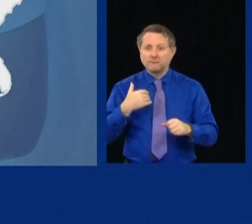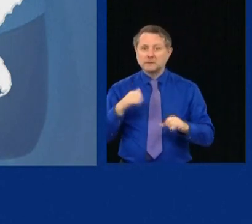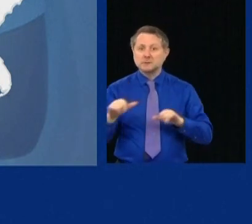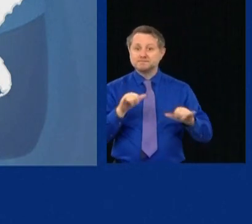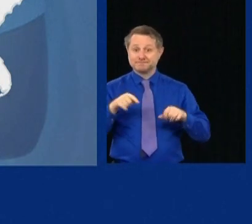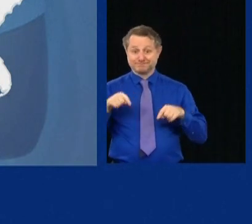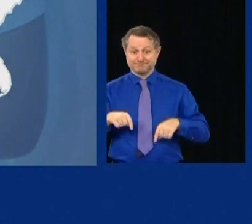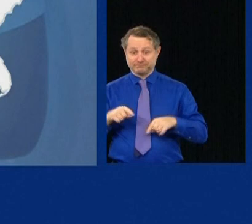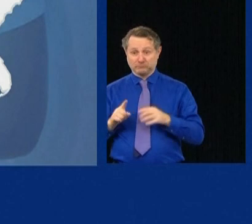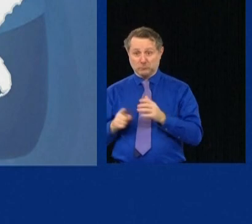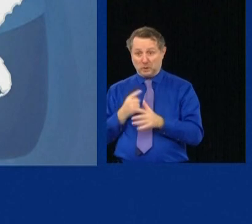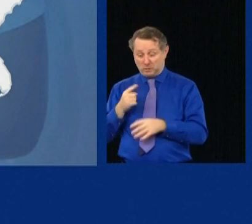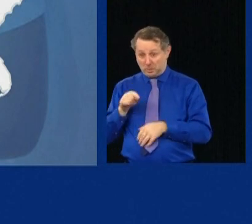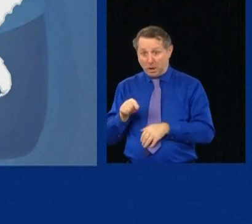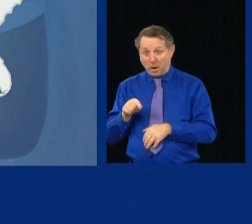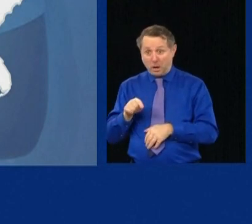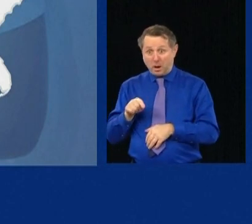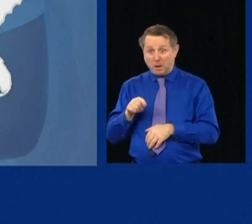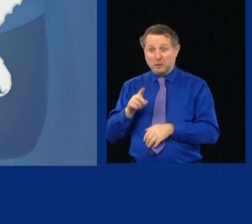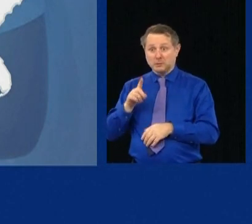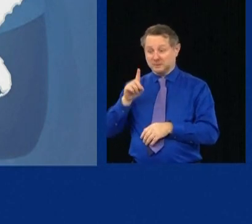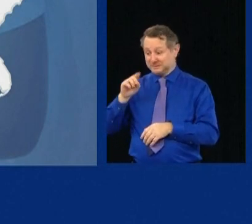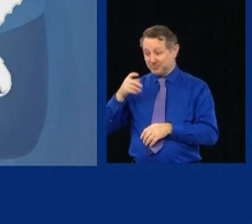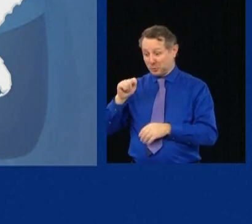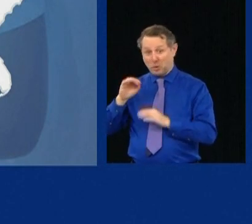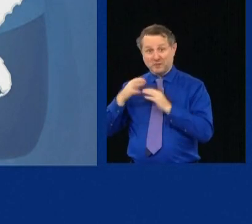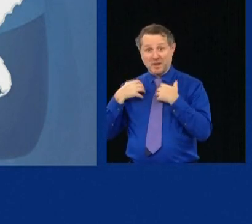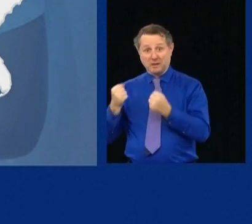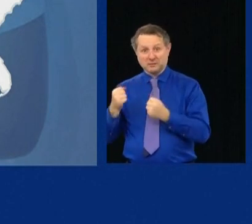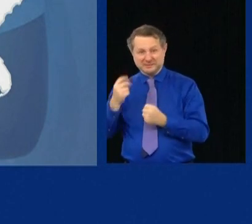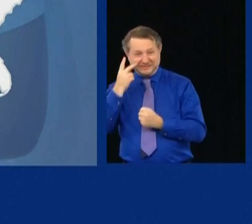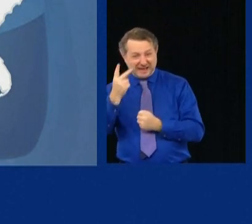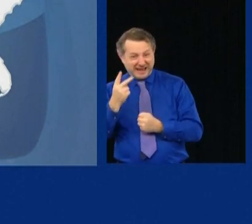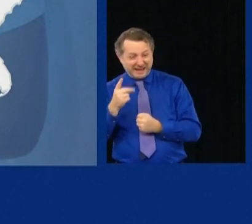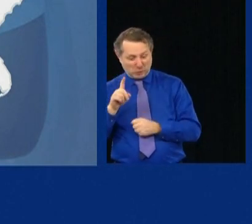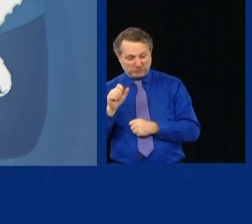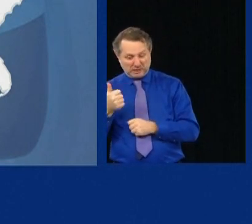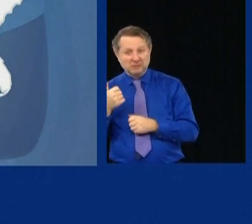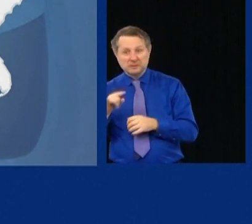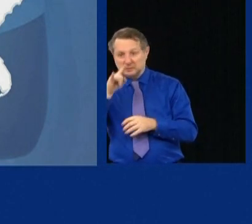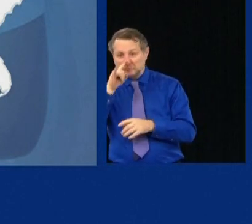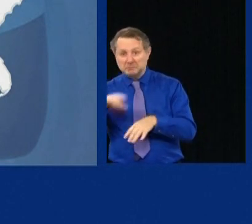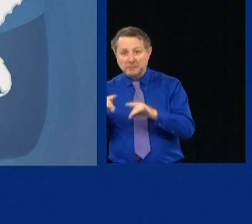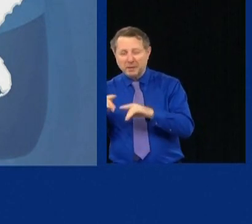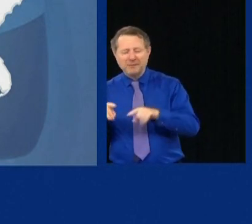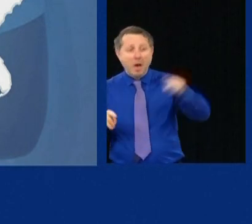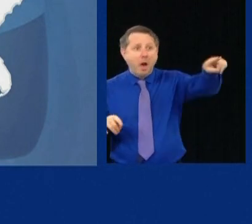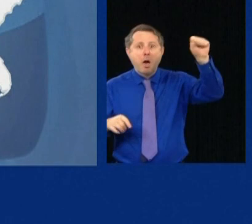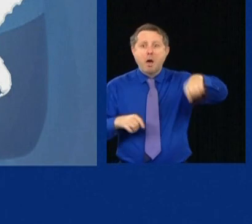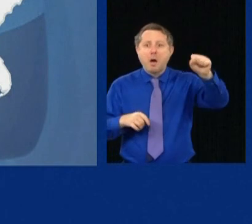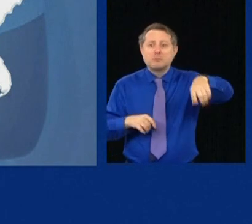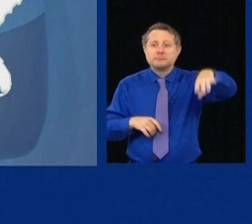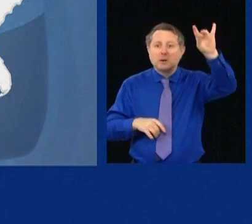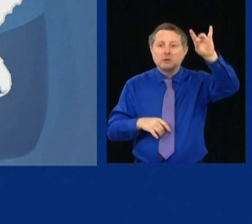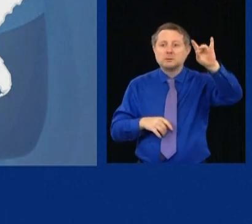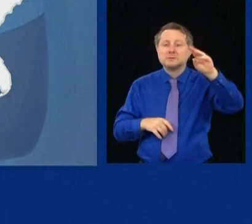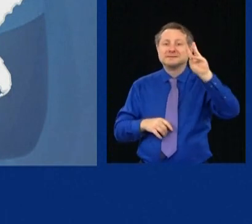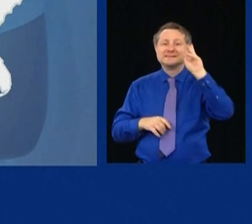THAT THEY ARE INVESTIGATING, ONCE DEPARTMENT OF HEALTH